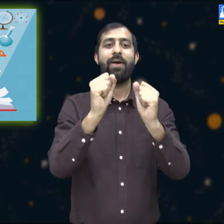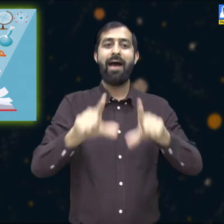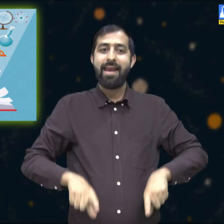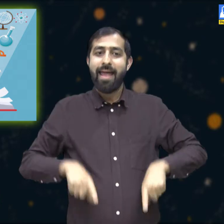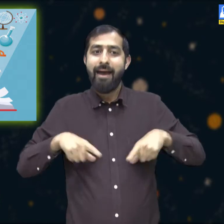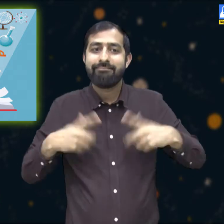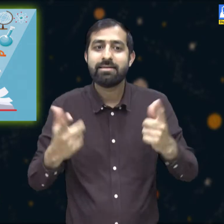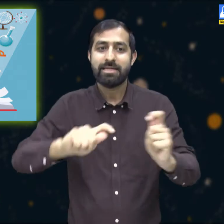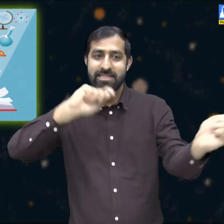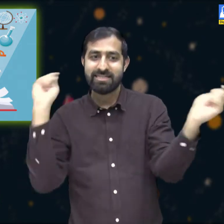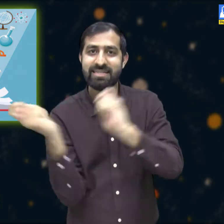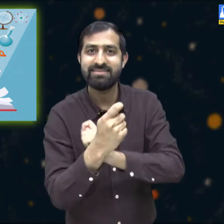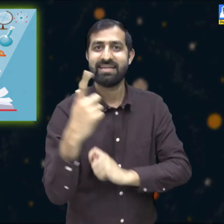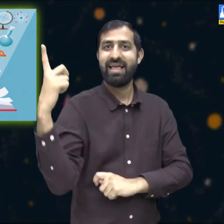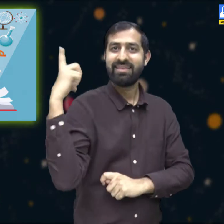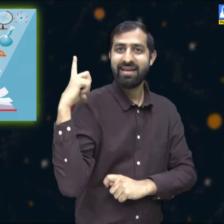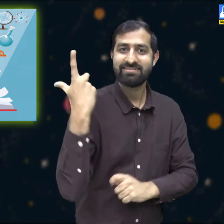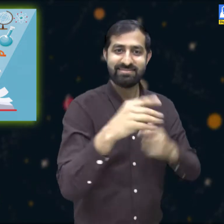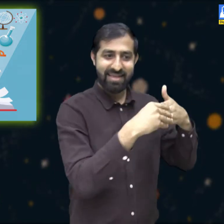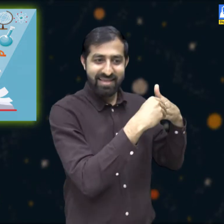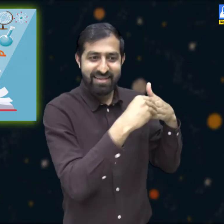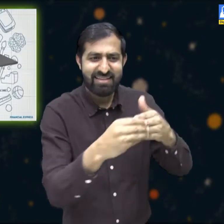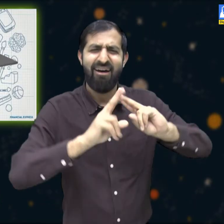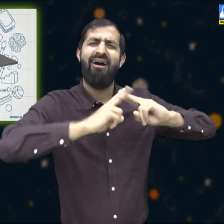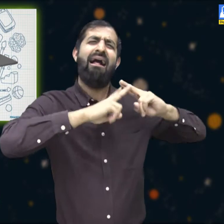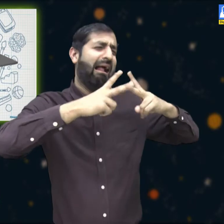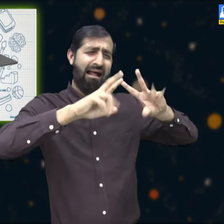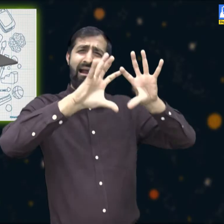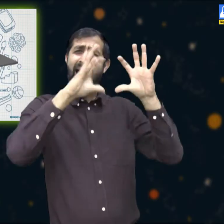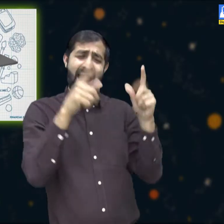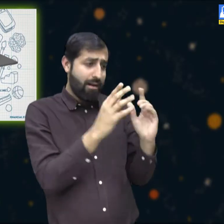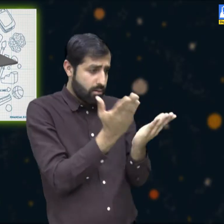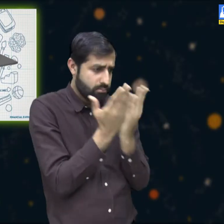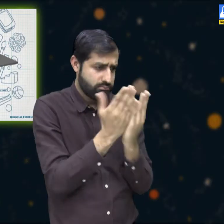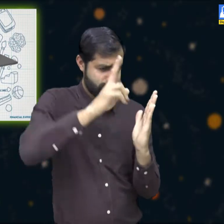It helped people to make their life advanced and better.